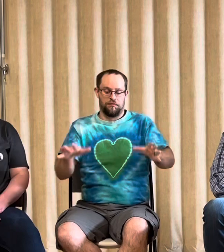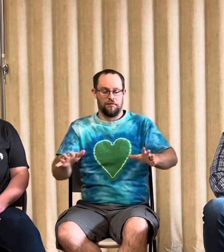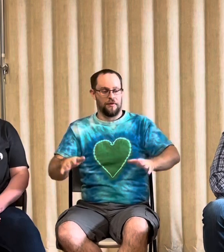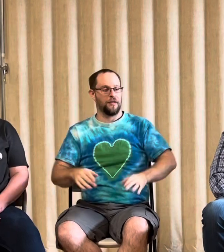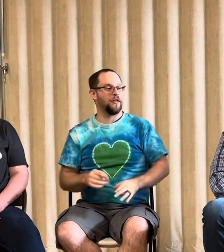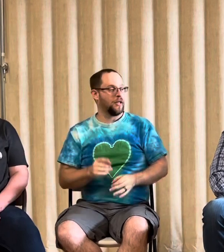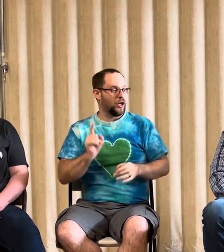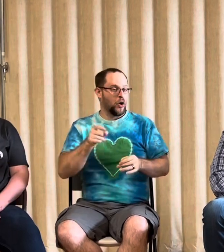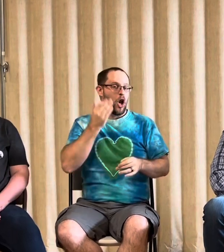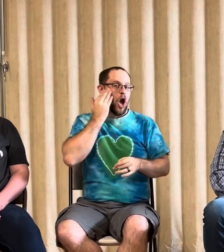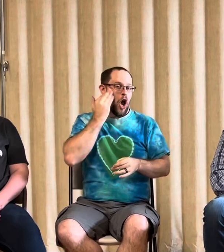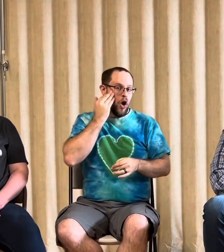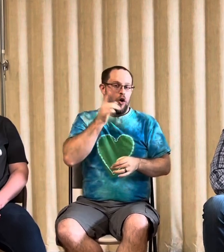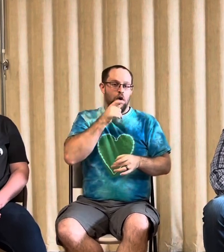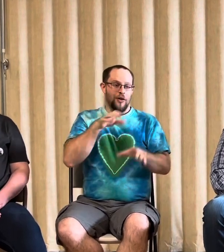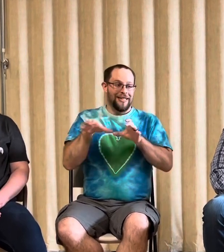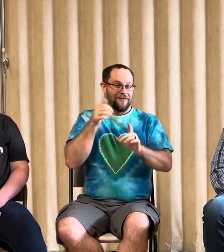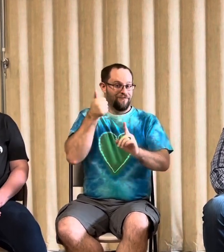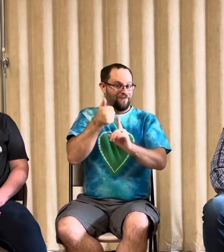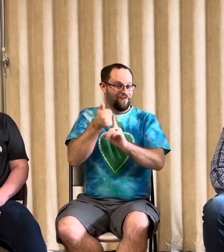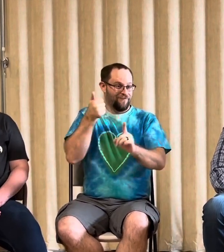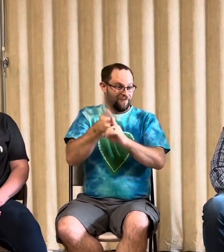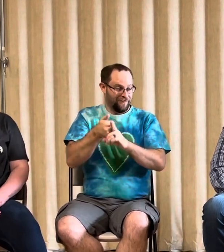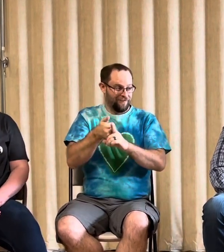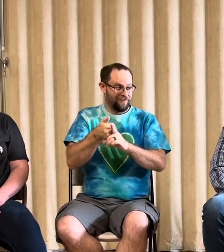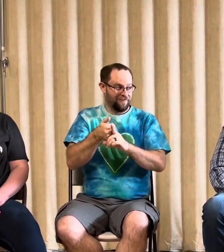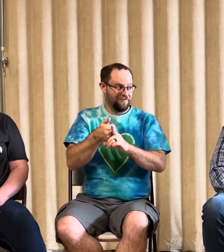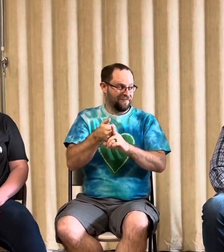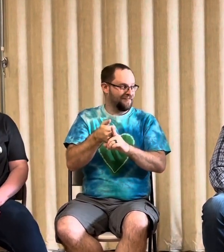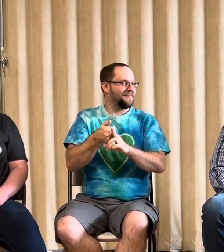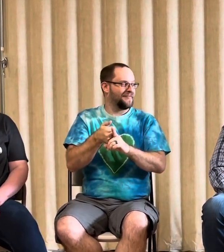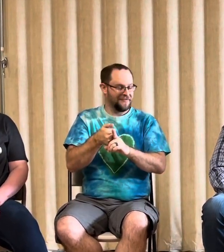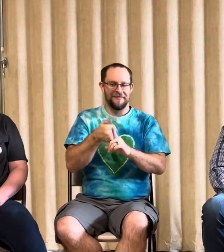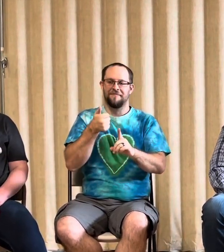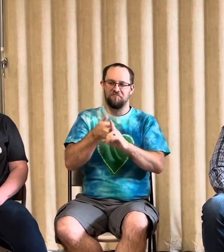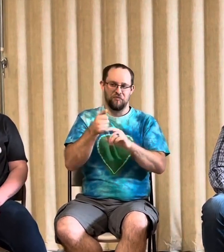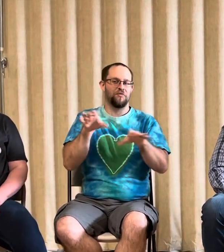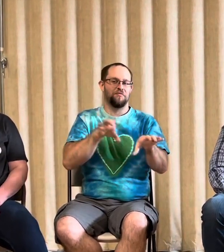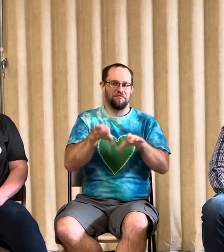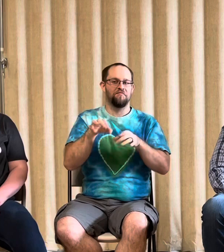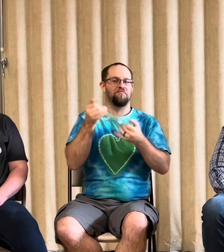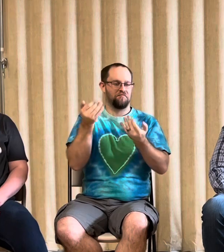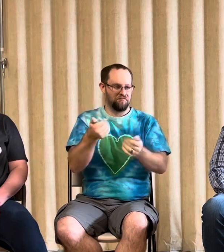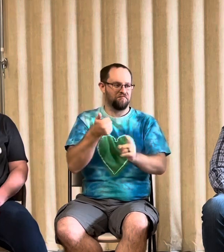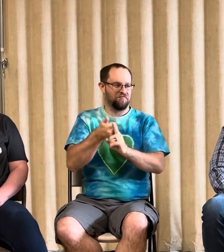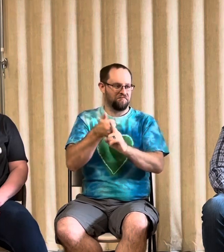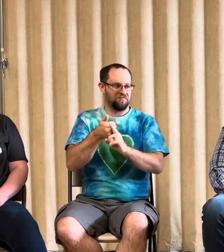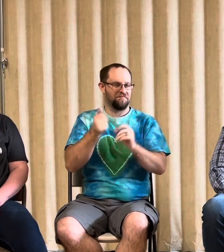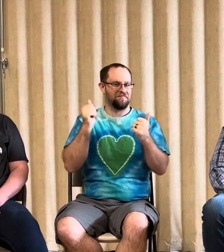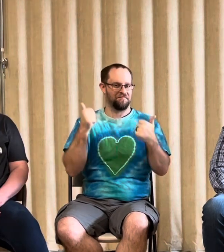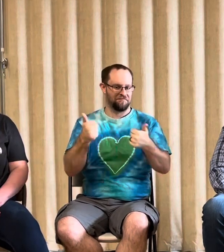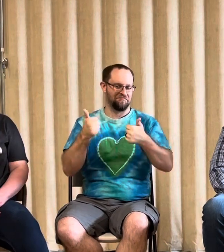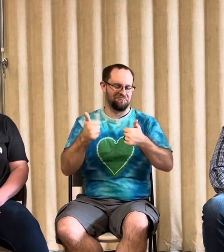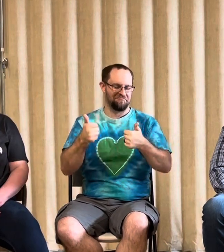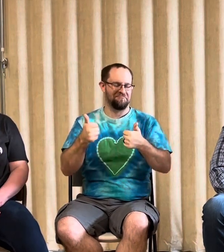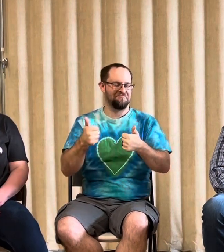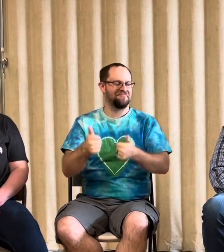You can know who did it, for you did it, you did it, you did it!!!